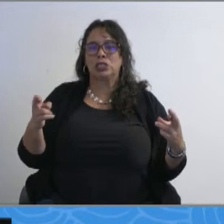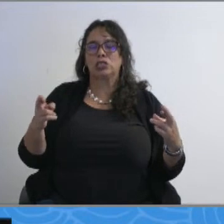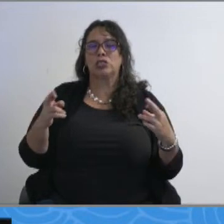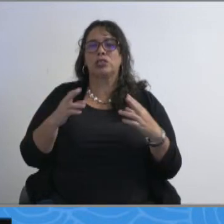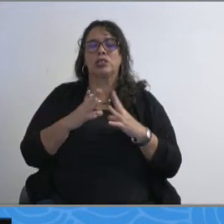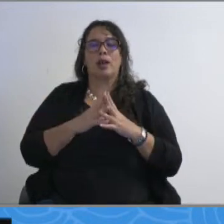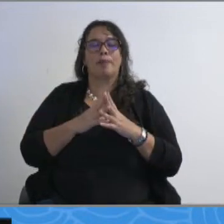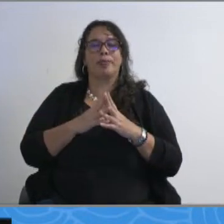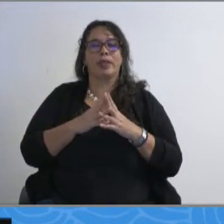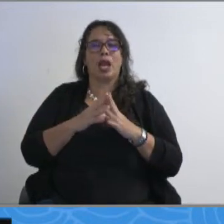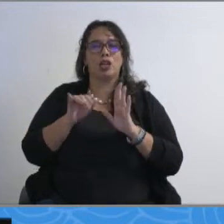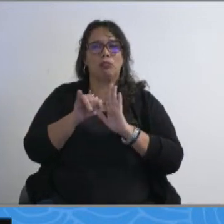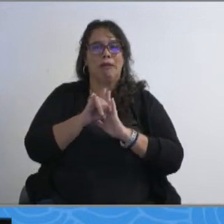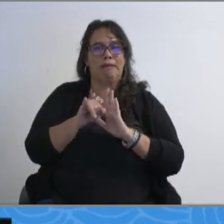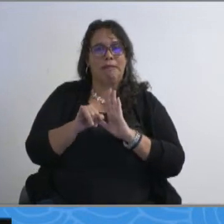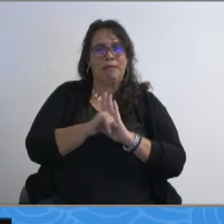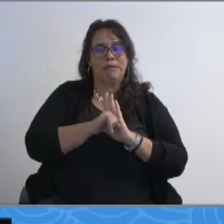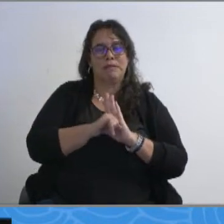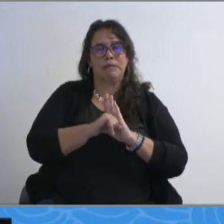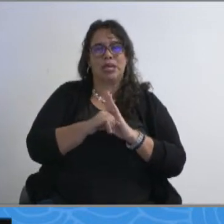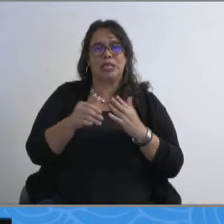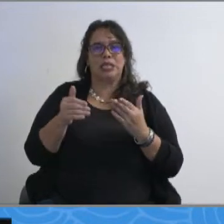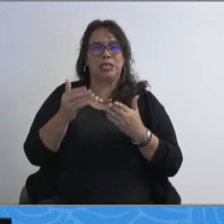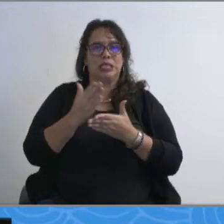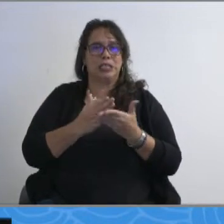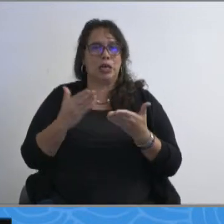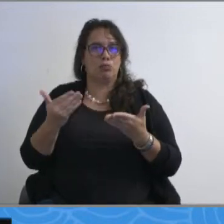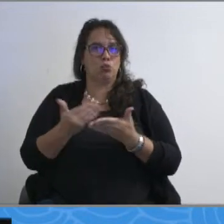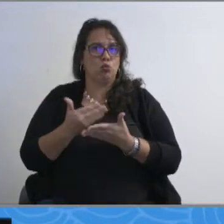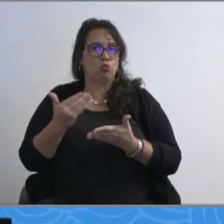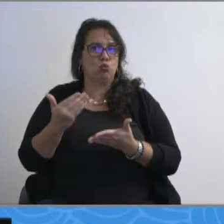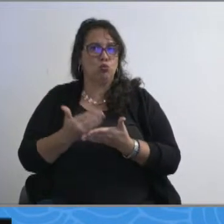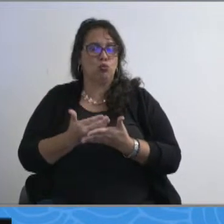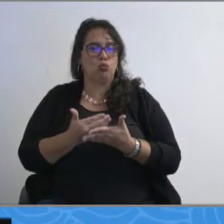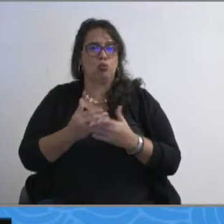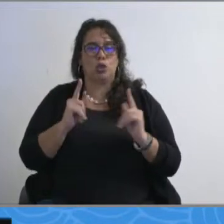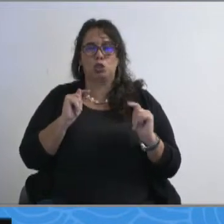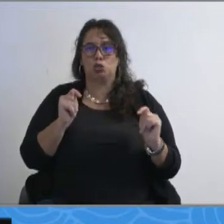to identify some new tutoring options for students